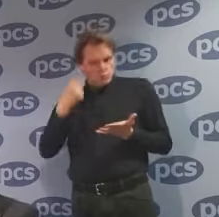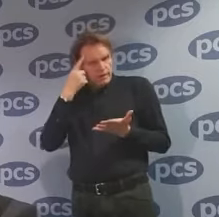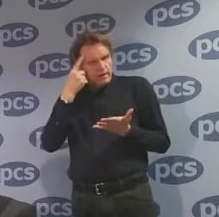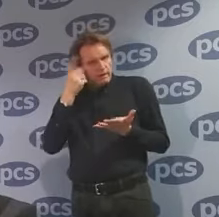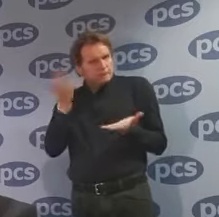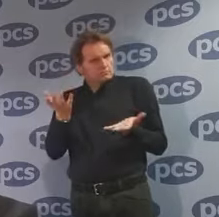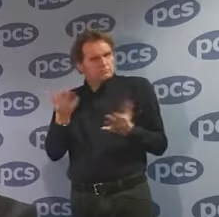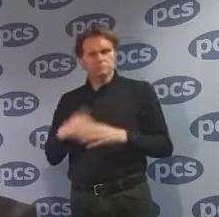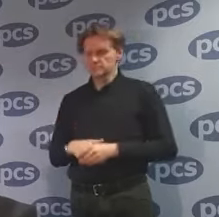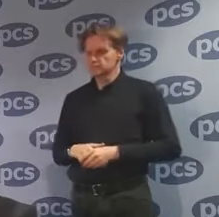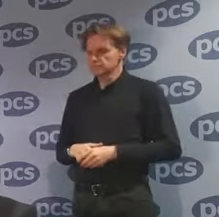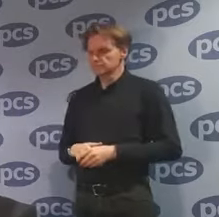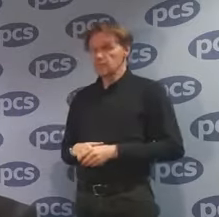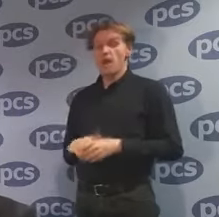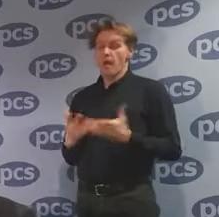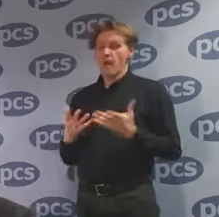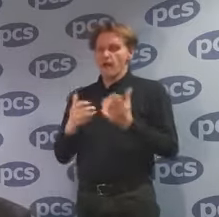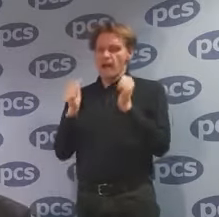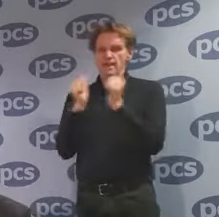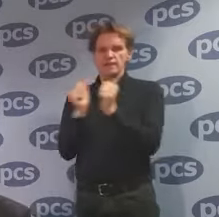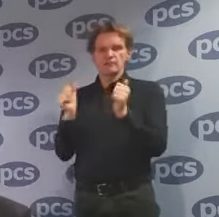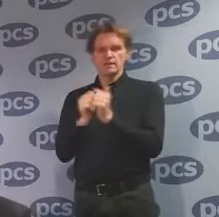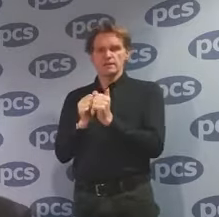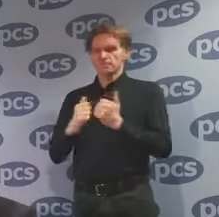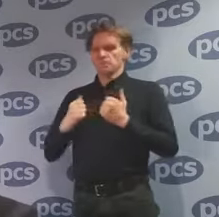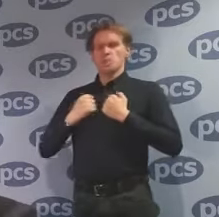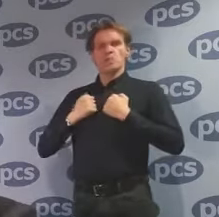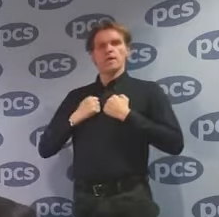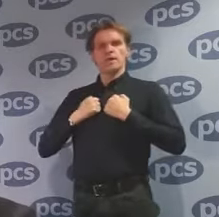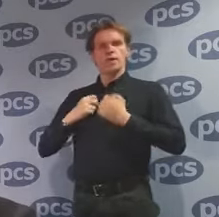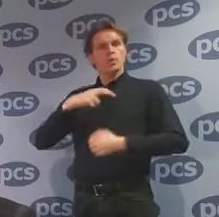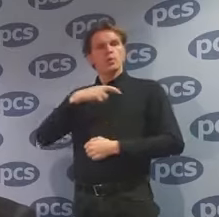agree with you completely I mean this was the union at its best we have dumb